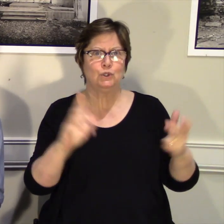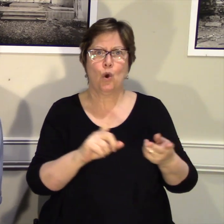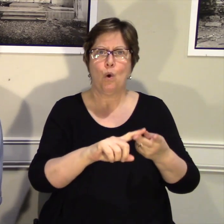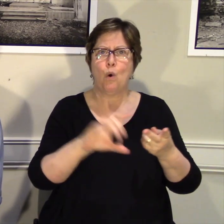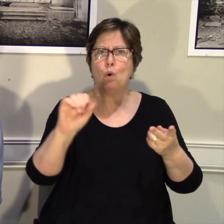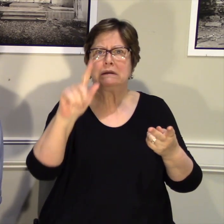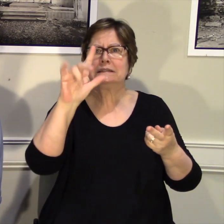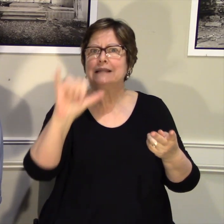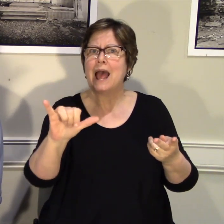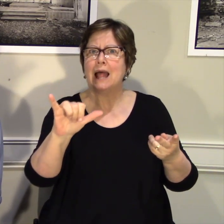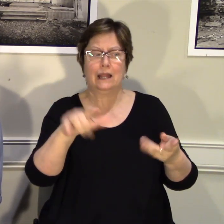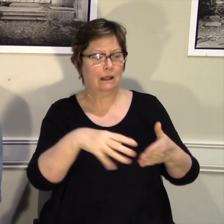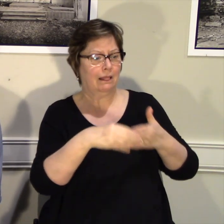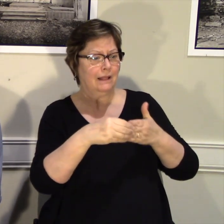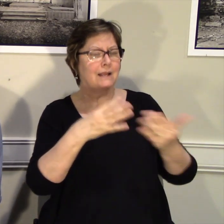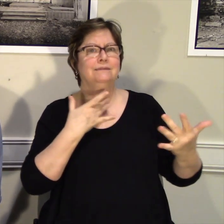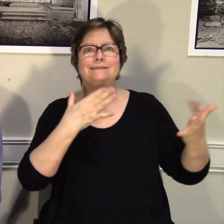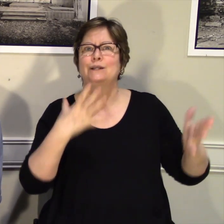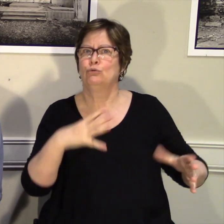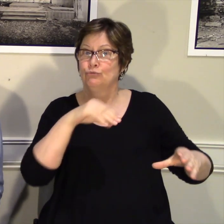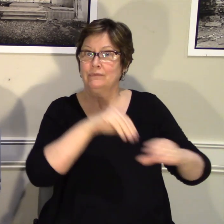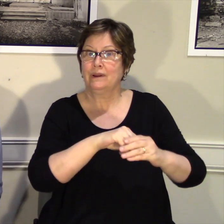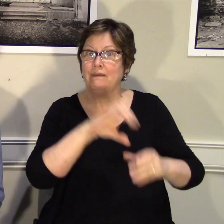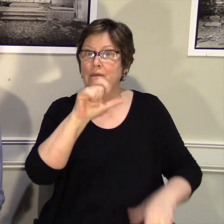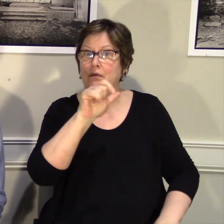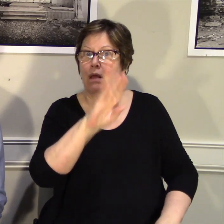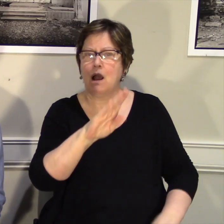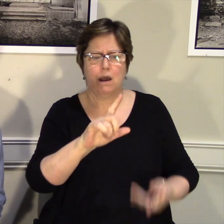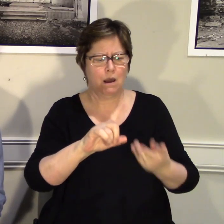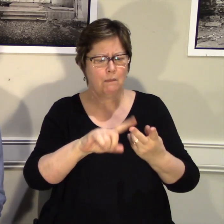is one of the lead performers at the club, and Cliff who is a struggling